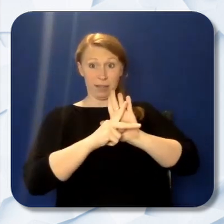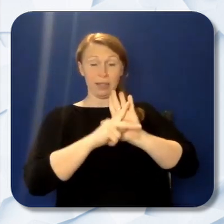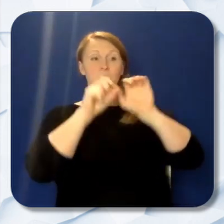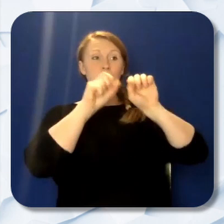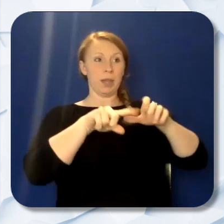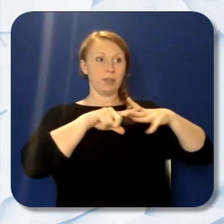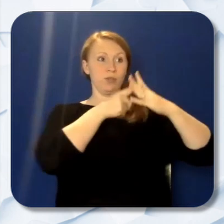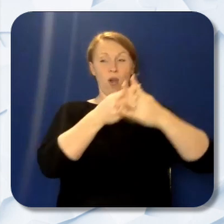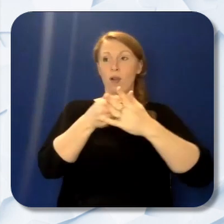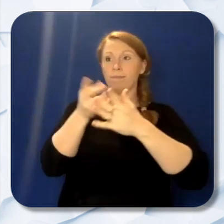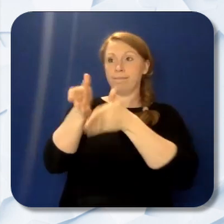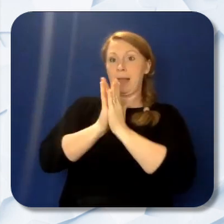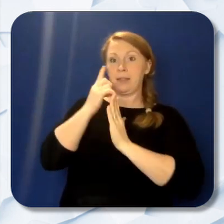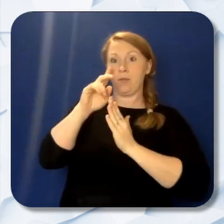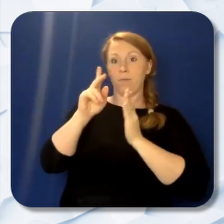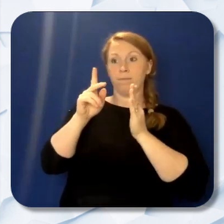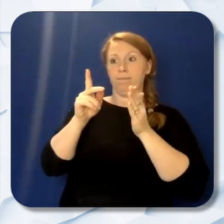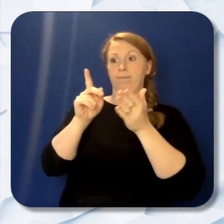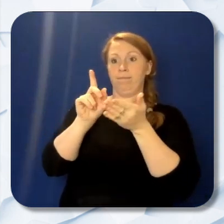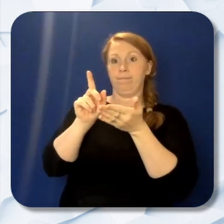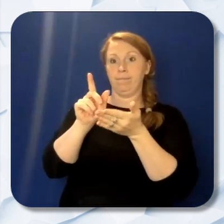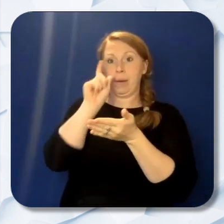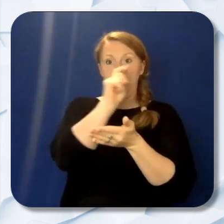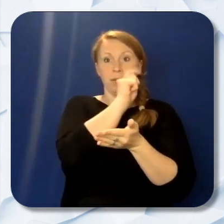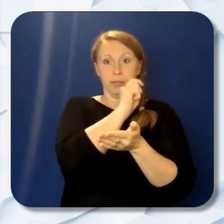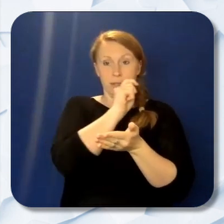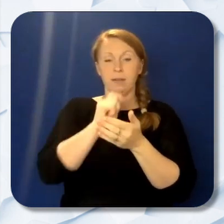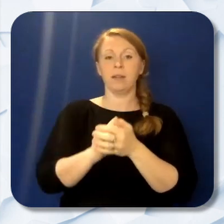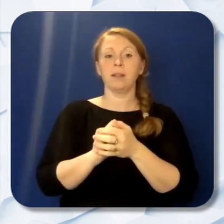the training program for your school staff. You'll want to decide who and where for the